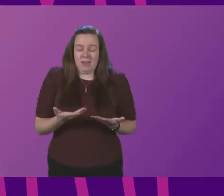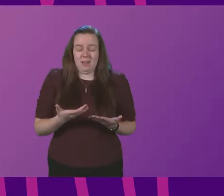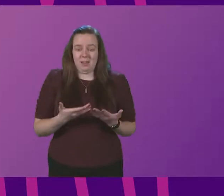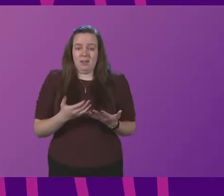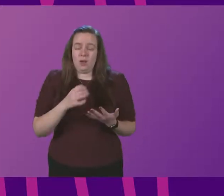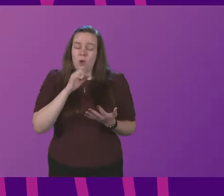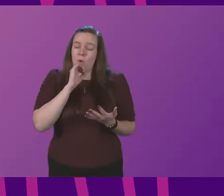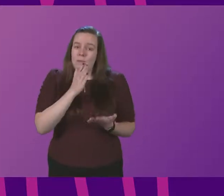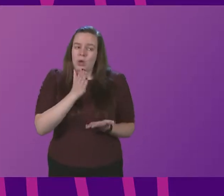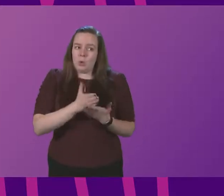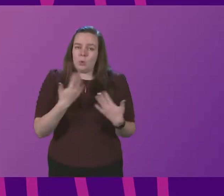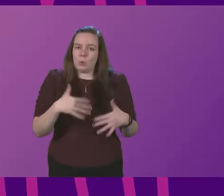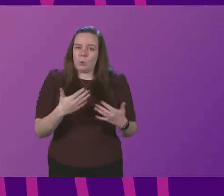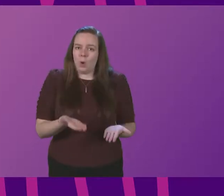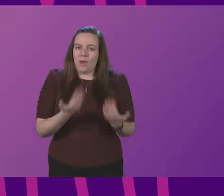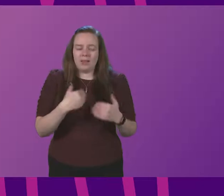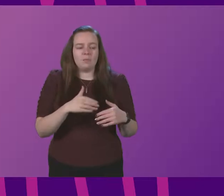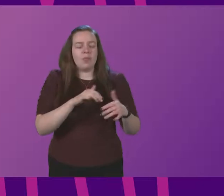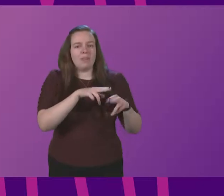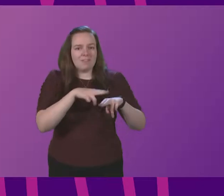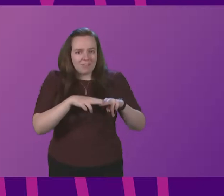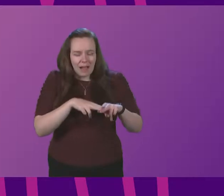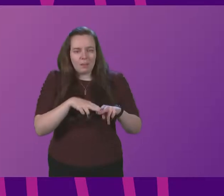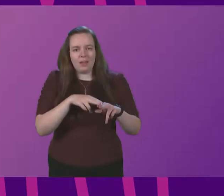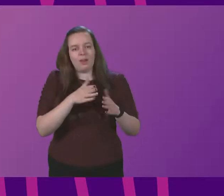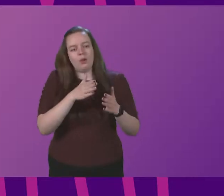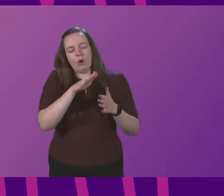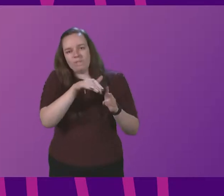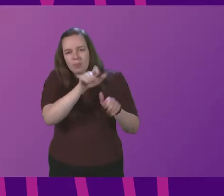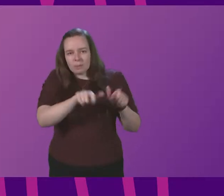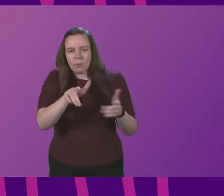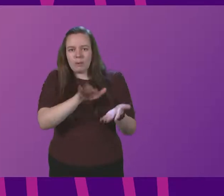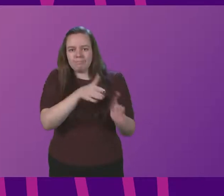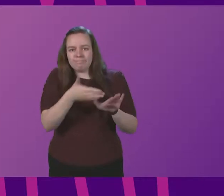welcomed by the relatives of those in care homes who tragically lost their lives to Covid,